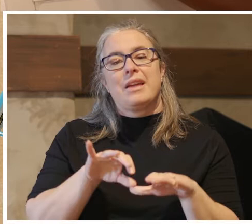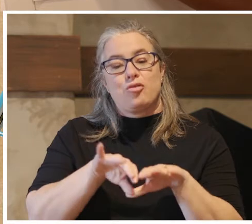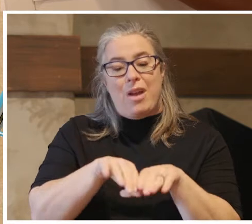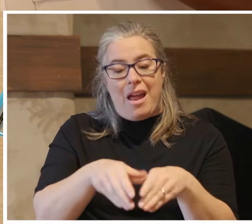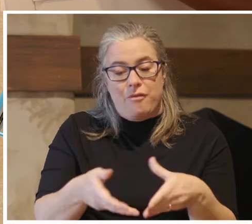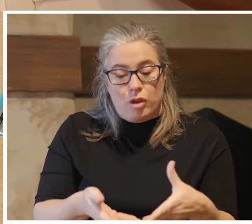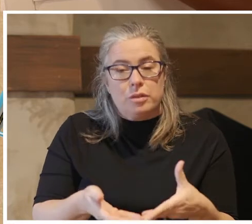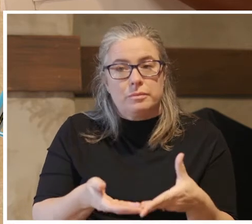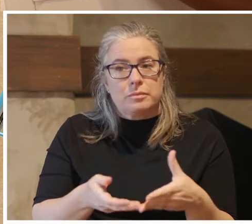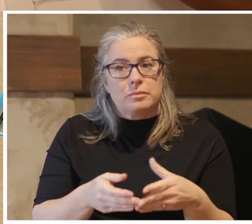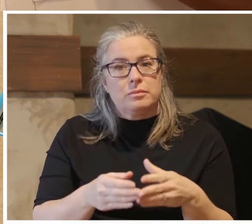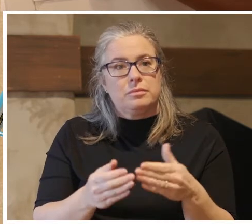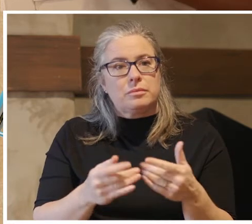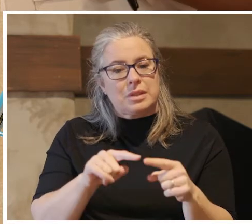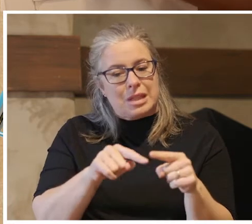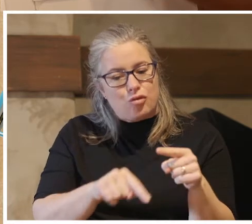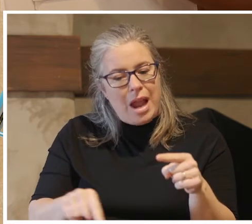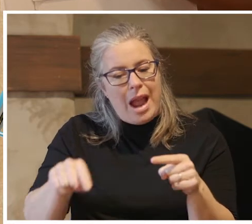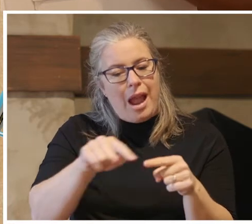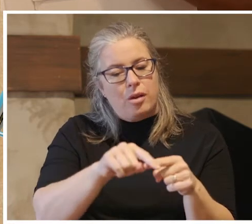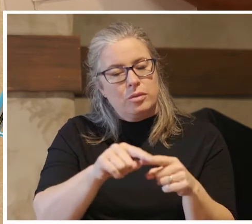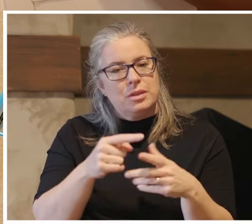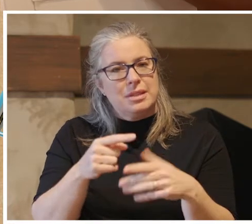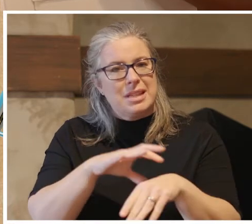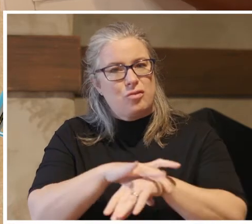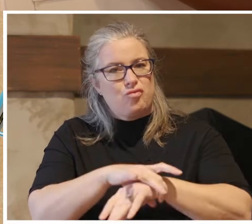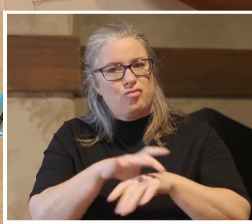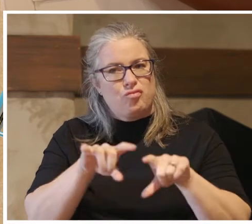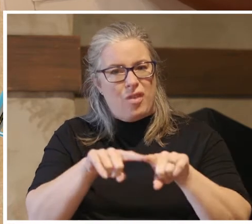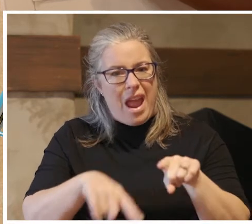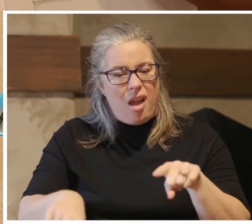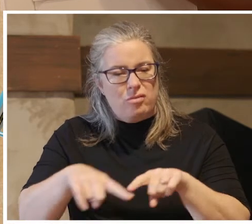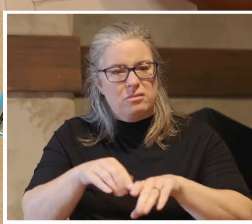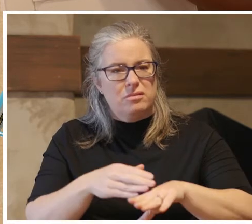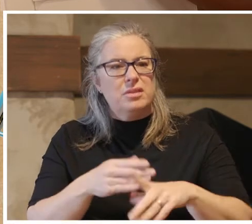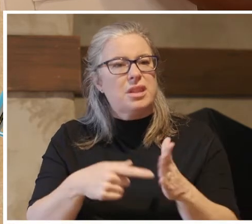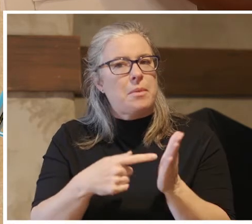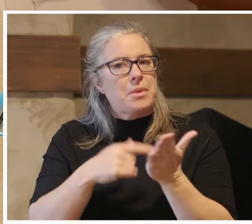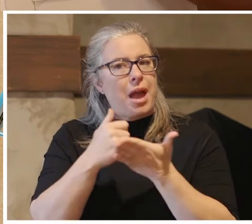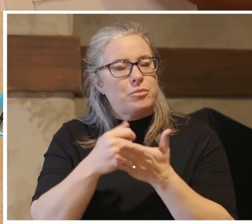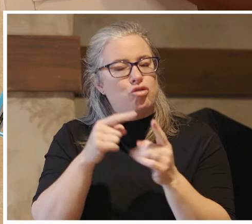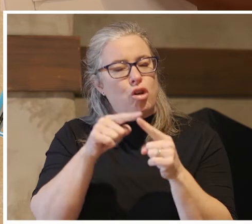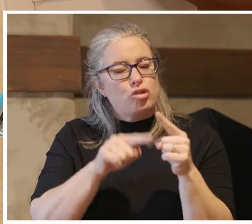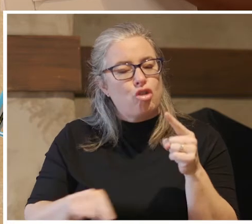And that round foot, there's a little roundness right there. a little roundness in his ankle. Sometimes it helps if you draw a circle.